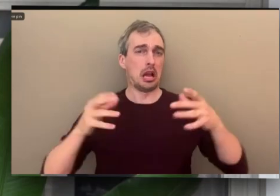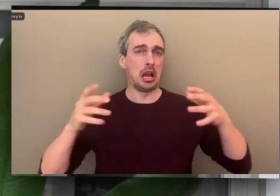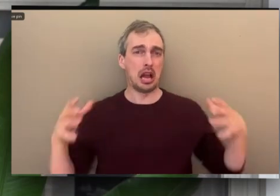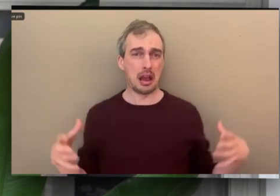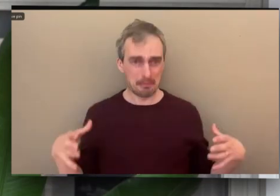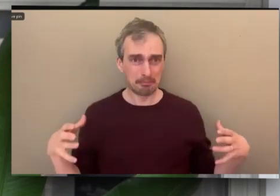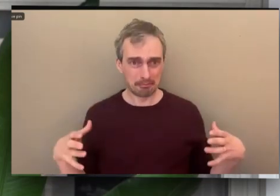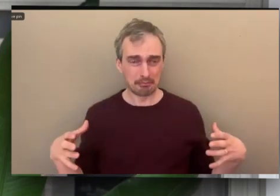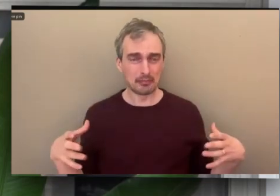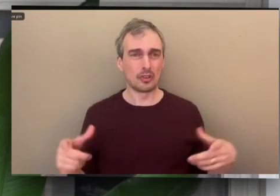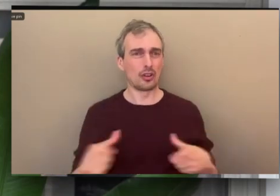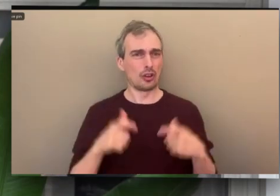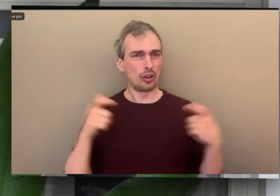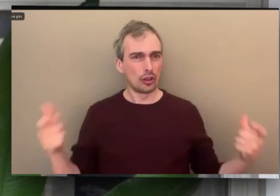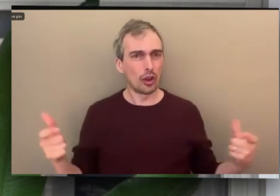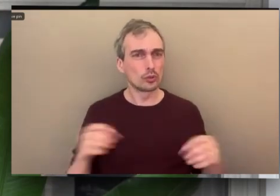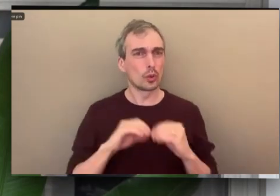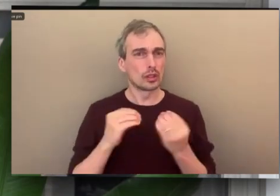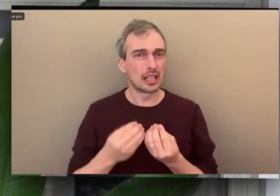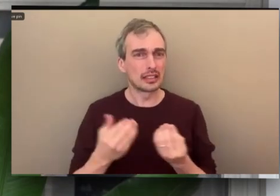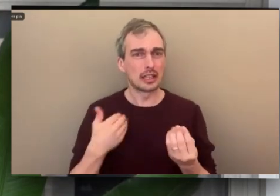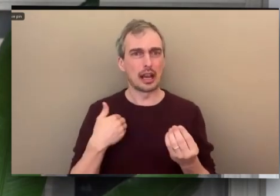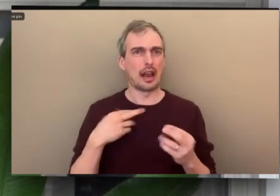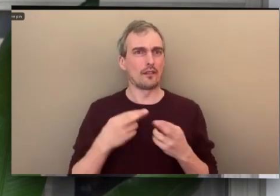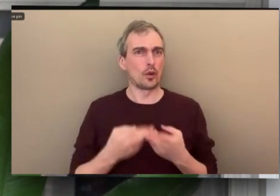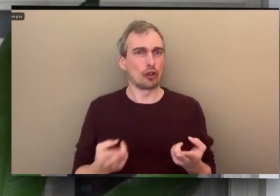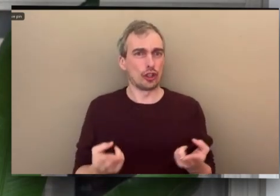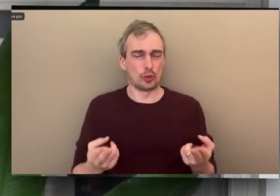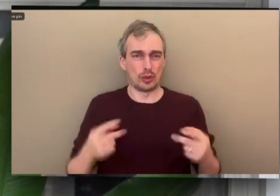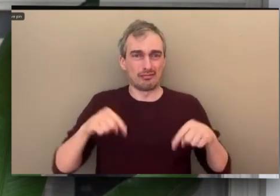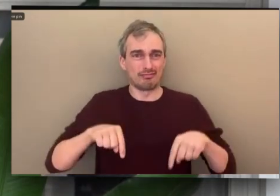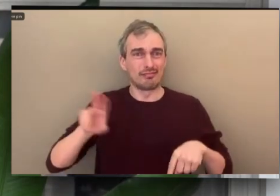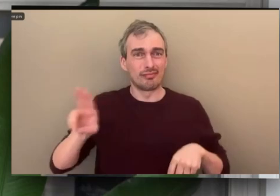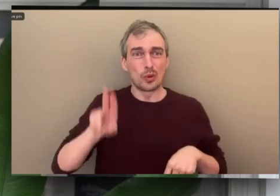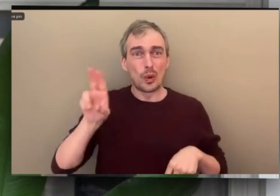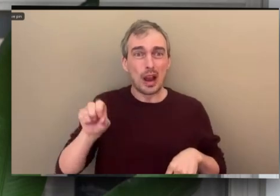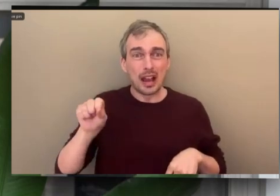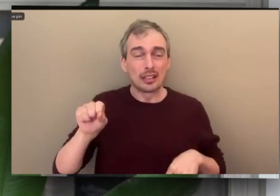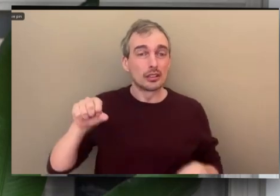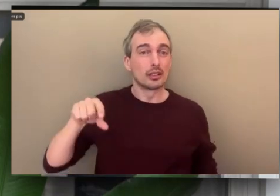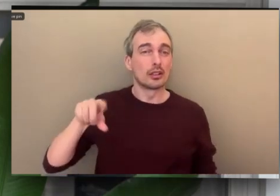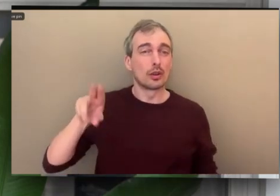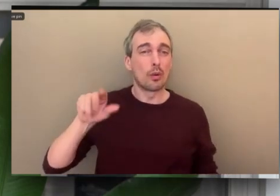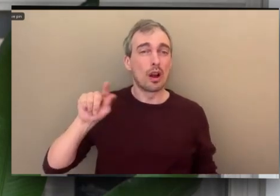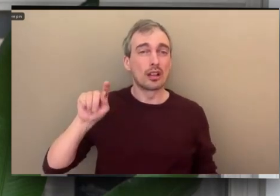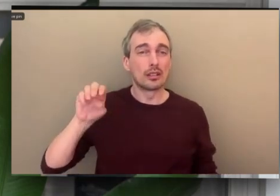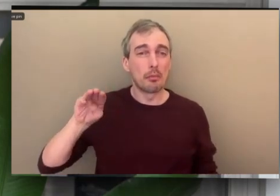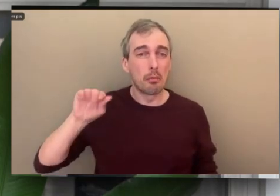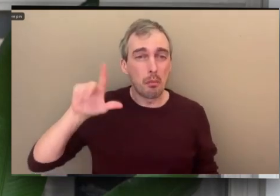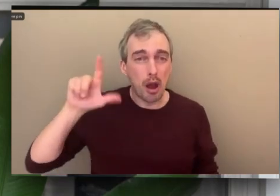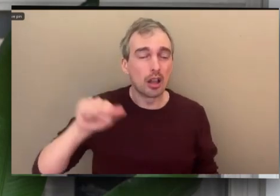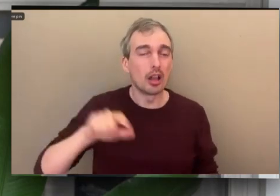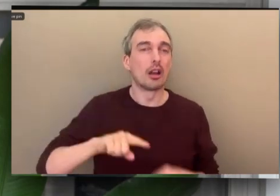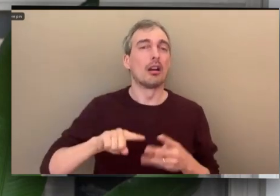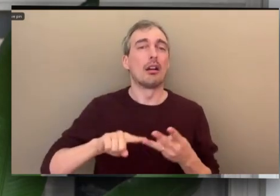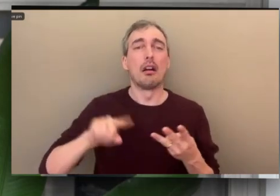States, Guatemala, Costa Rica, and India. So we're really doing a full -- all of us type of mentality.